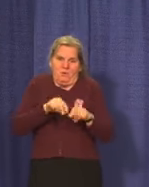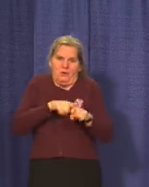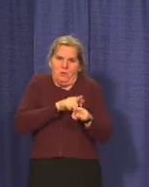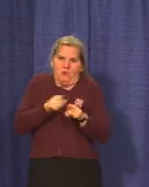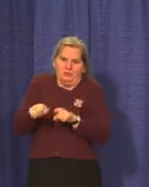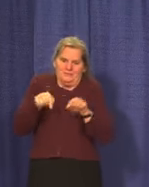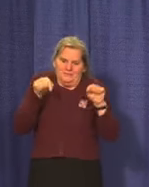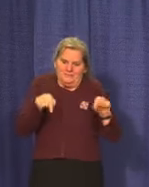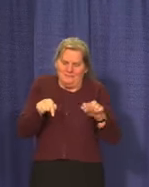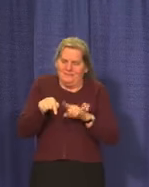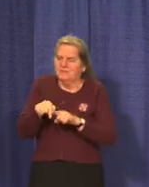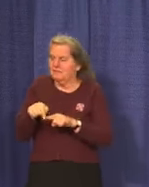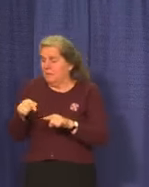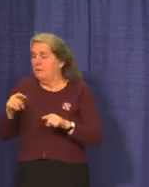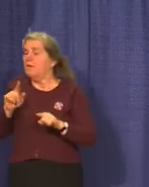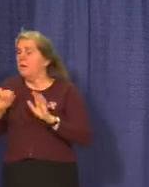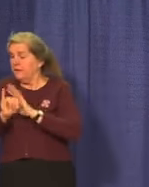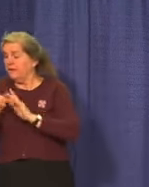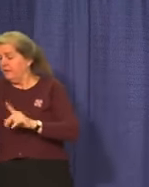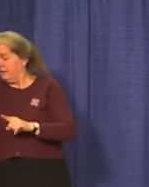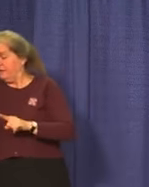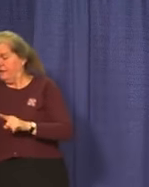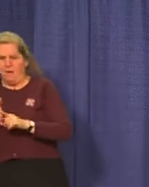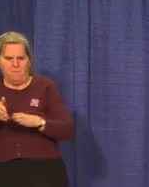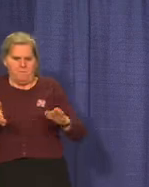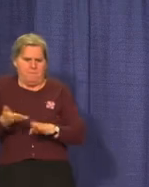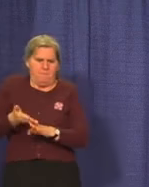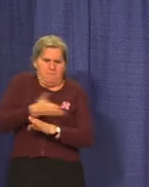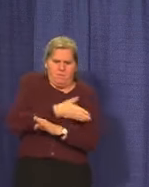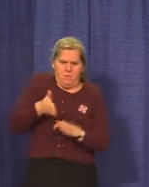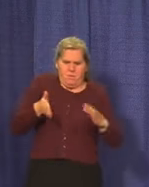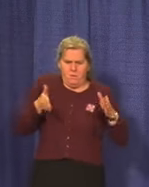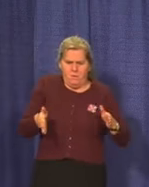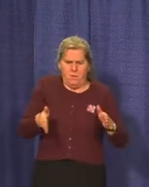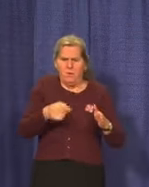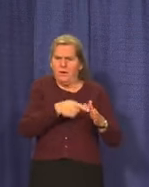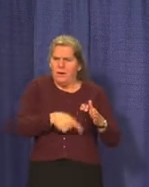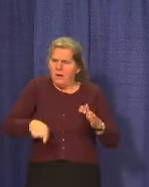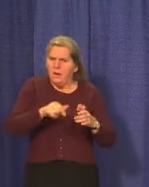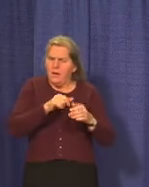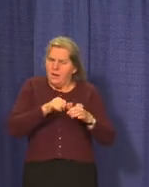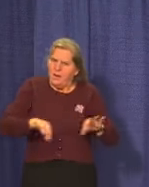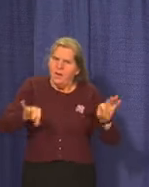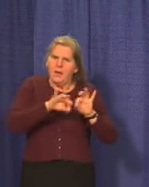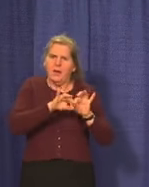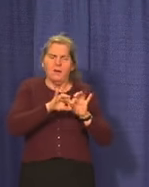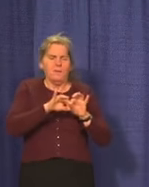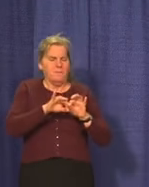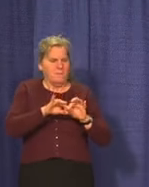THAT IS WHY, WHATEVER THE RESULTS OF THE RECENT CASE INTRODUCTIONS HERE KEEP -- WE MUST CONTINUE TO LIVE LIKE COVID